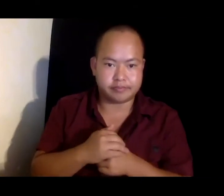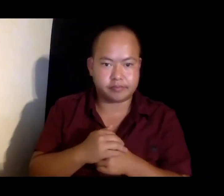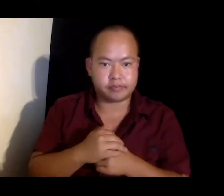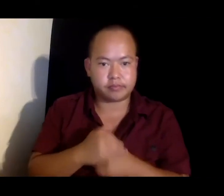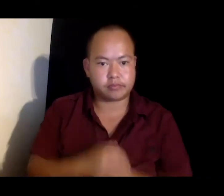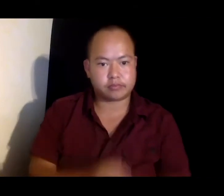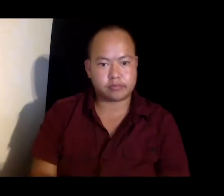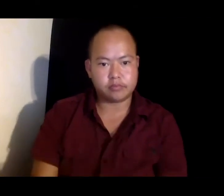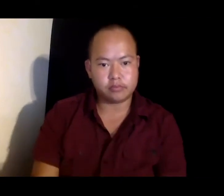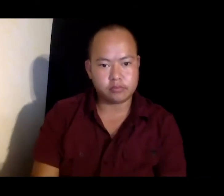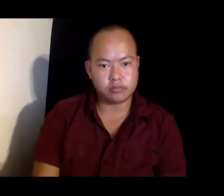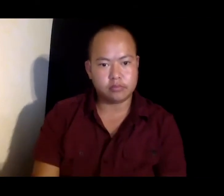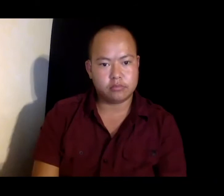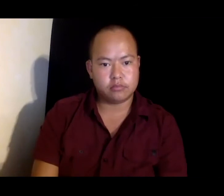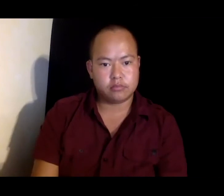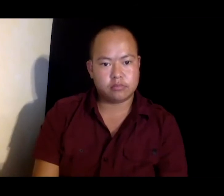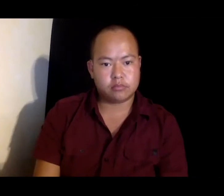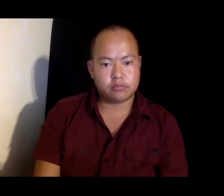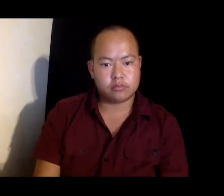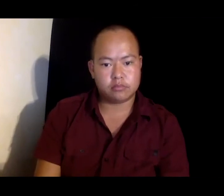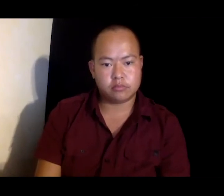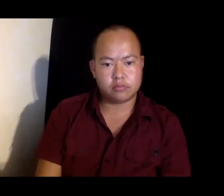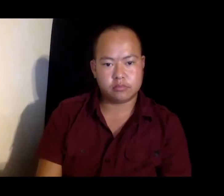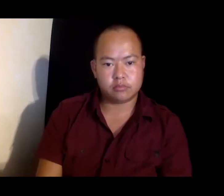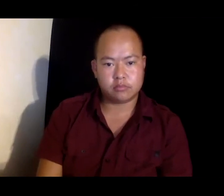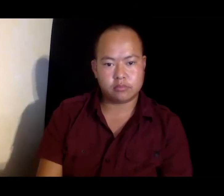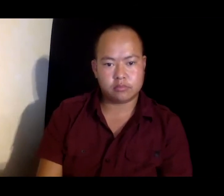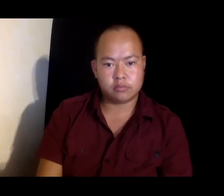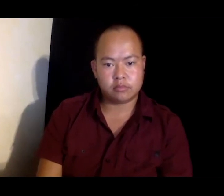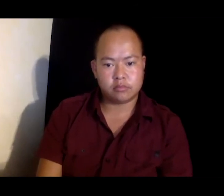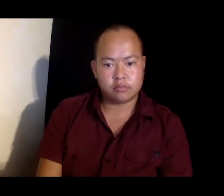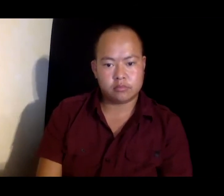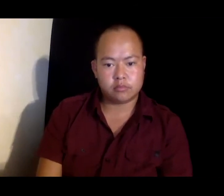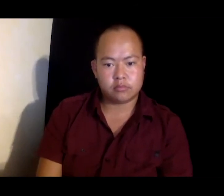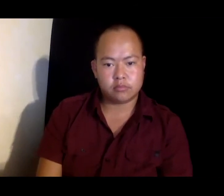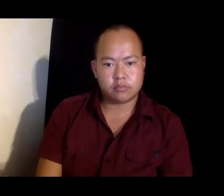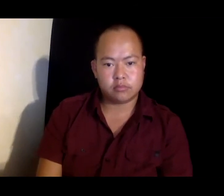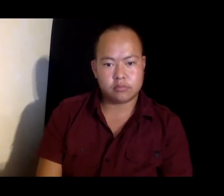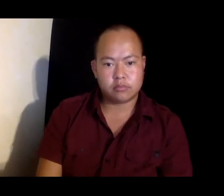And I forget what state you live in. I live in Illinois and in Illinois,